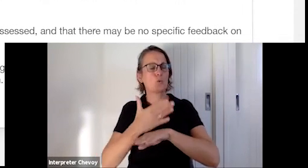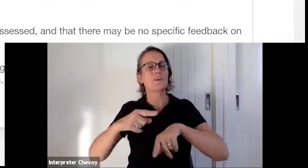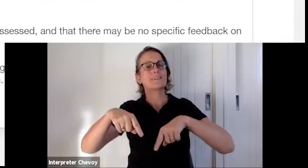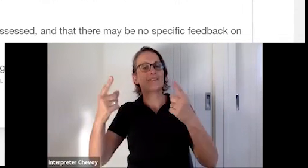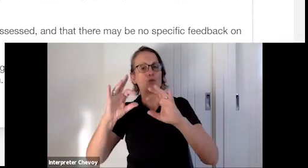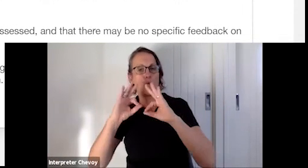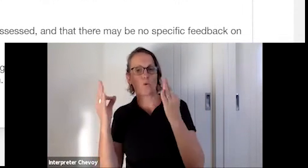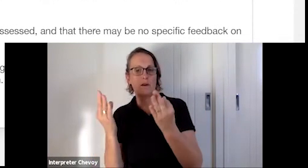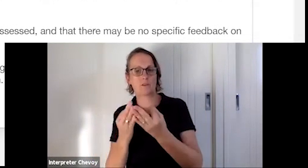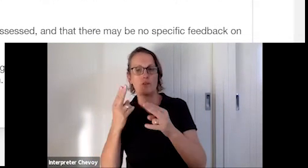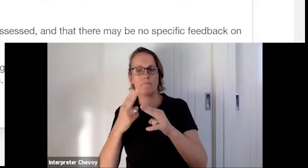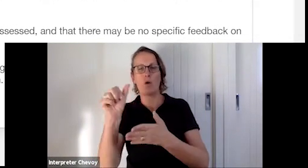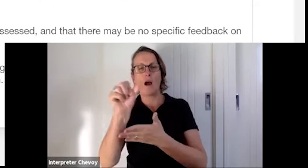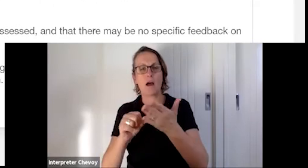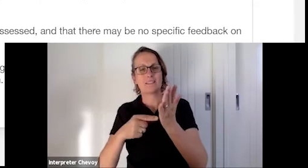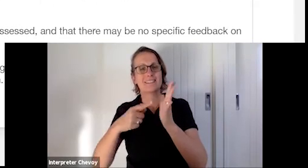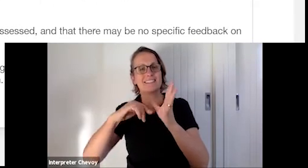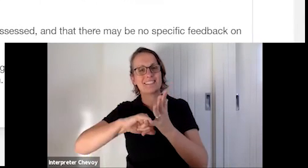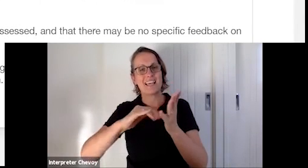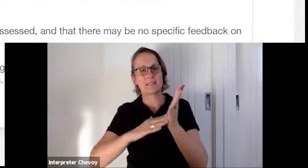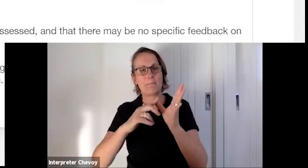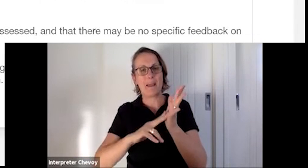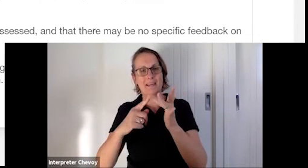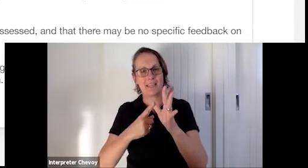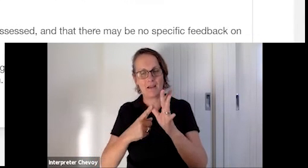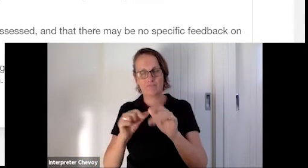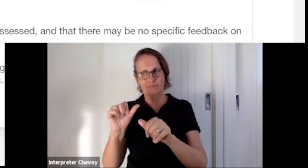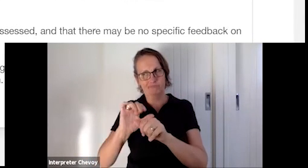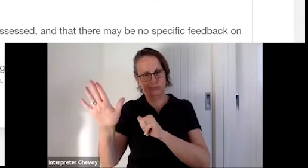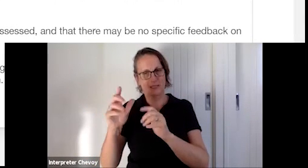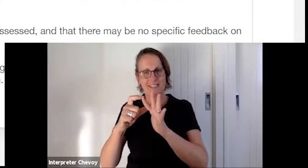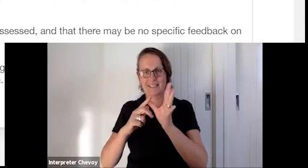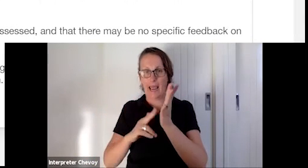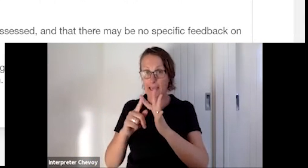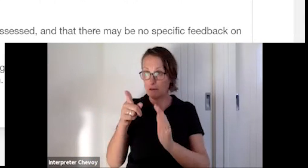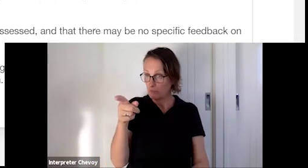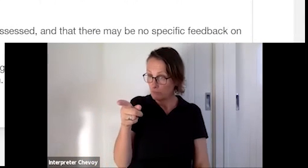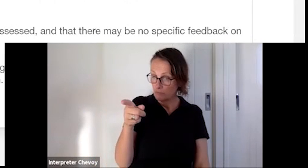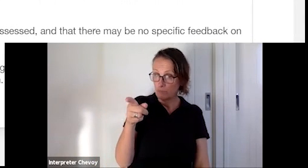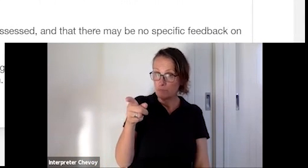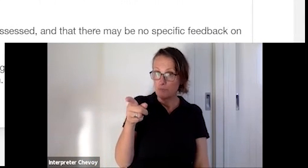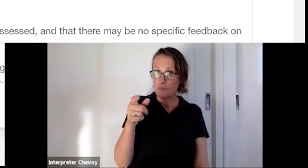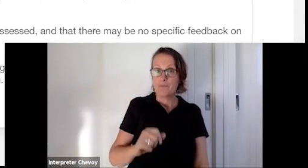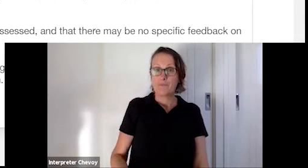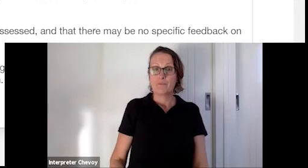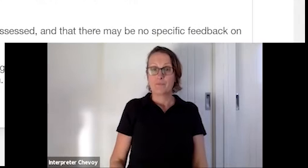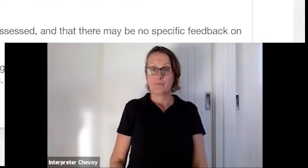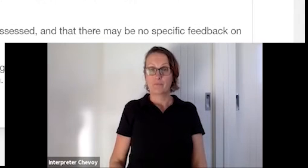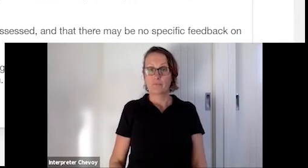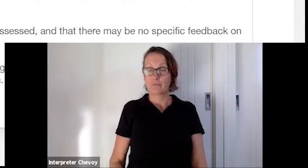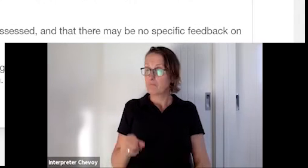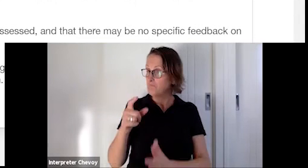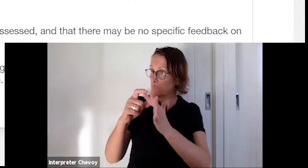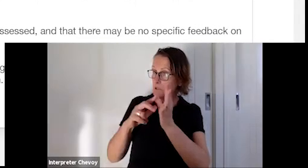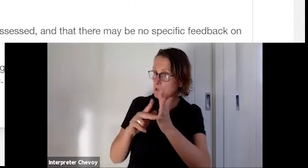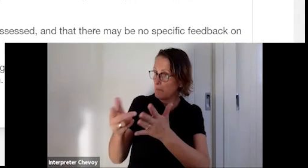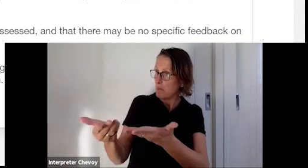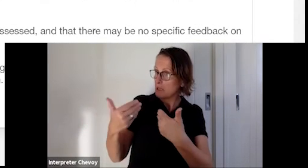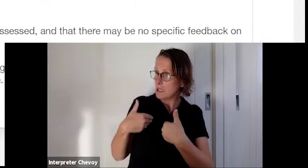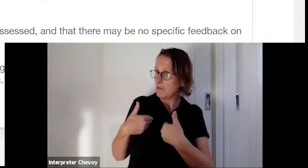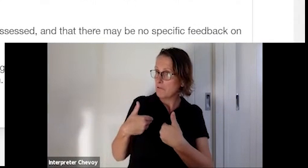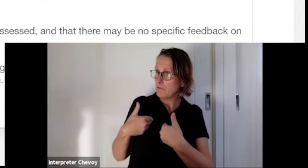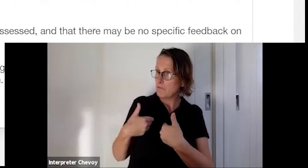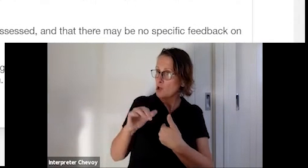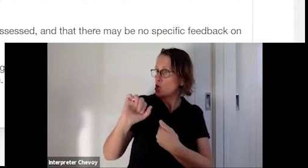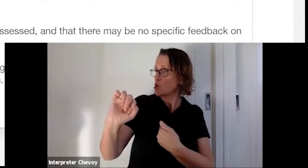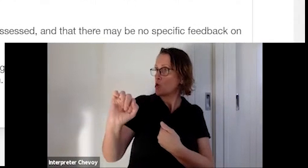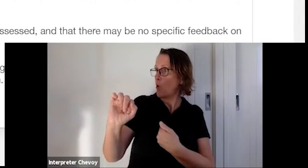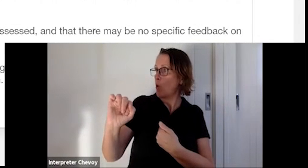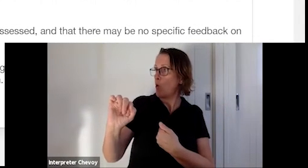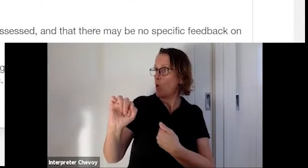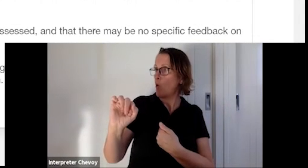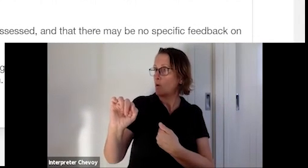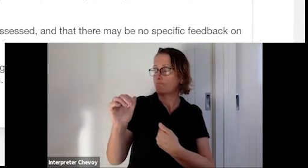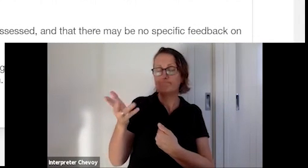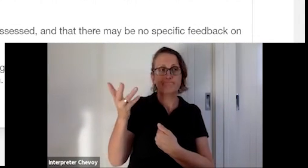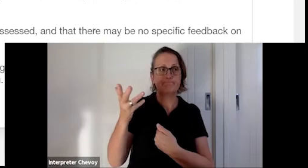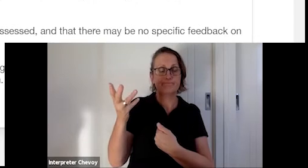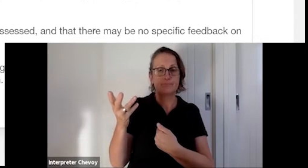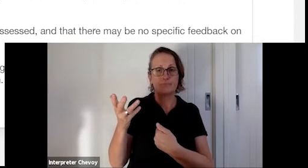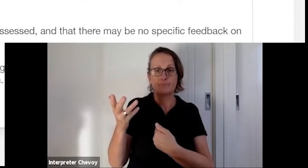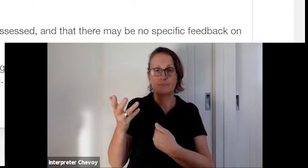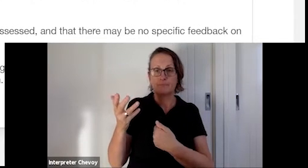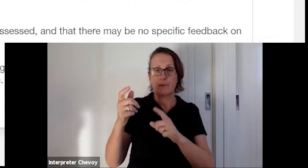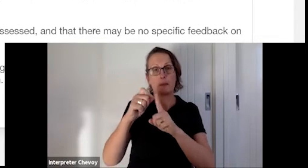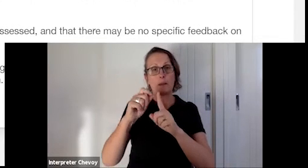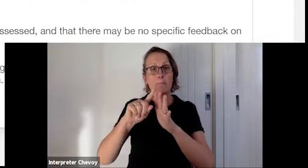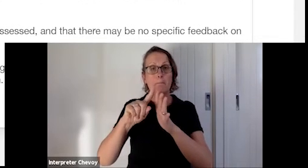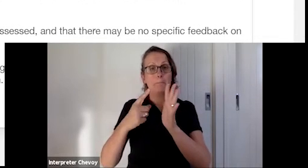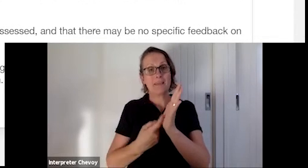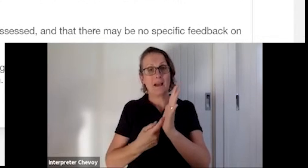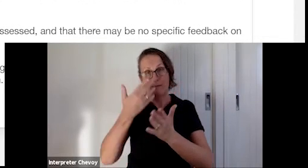Arts Tasmania, and he's an all round legend. If you can just give us your peer experience, Dane?